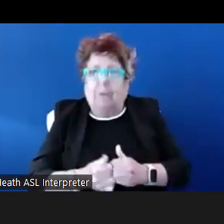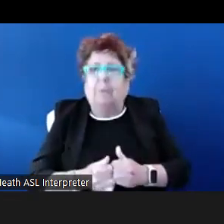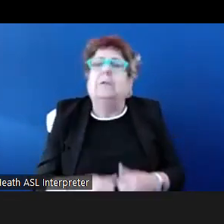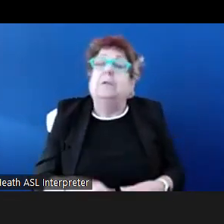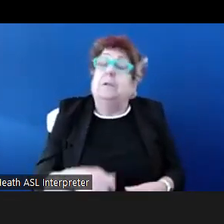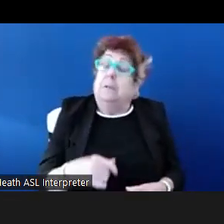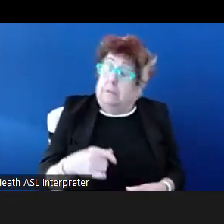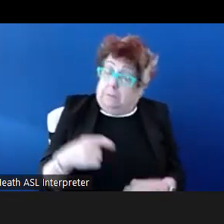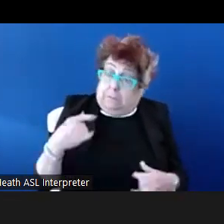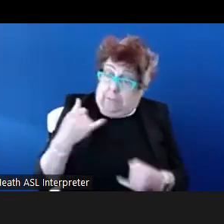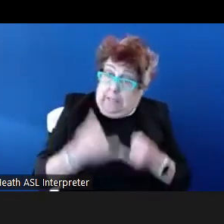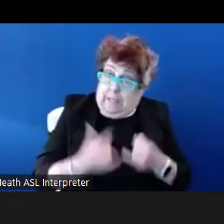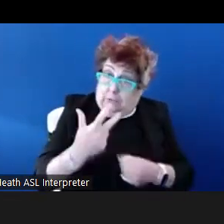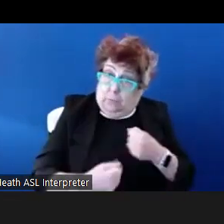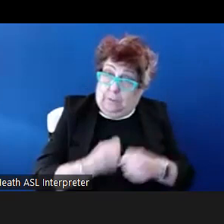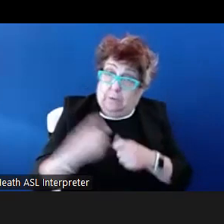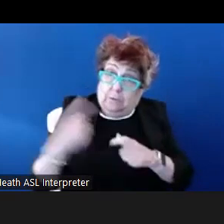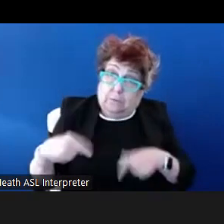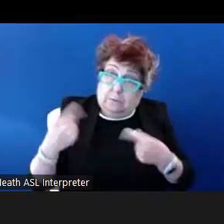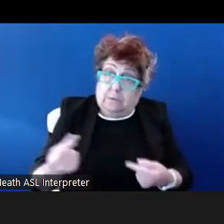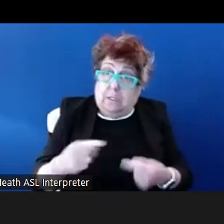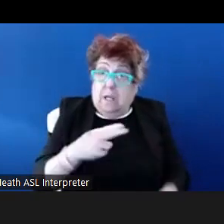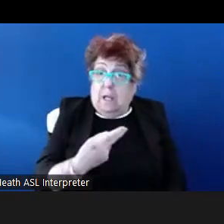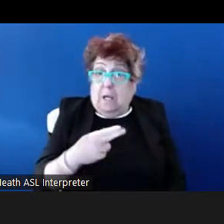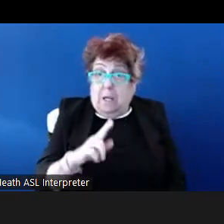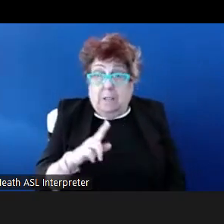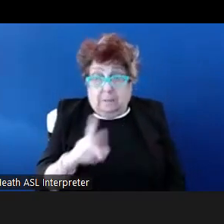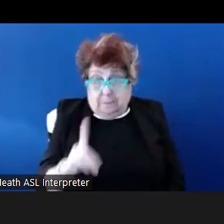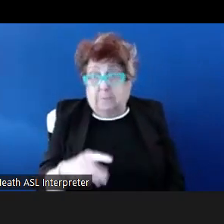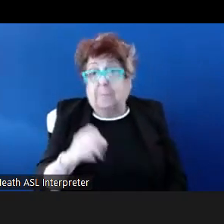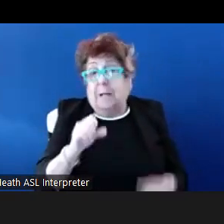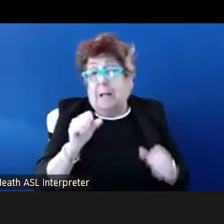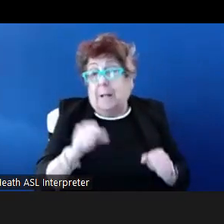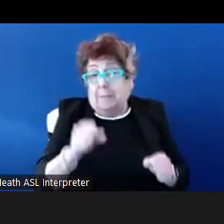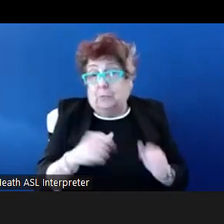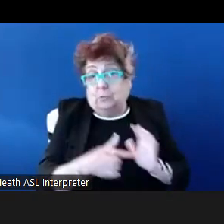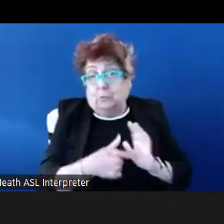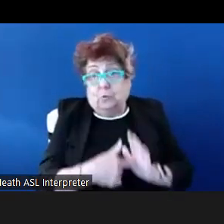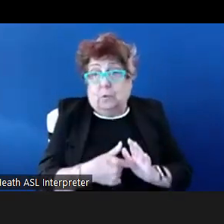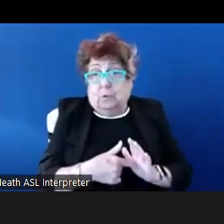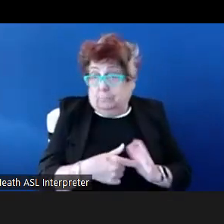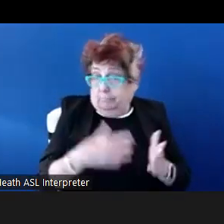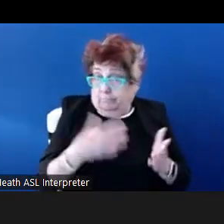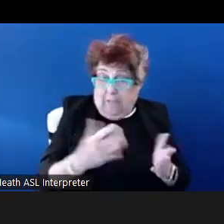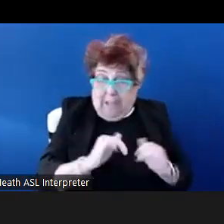resources to address homelessness, as well as the rental assistance and housing needs of people with disabilities.